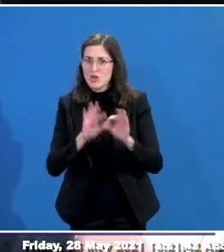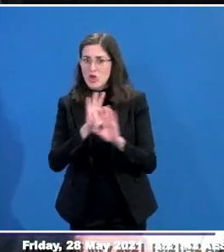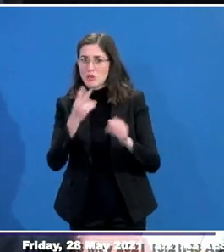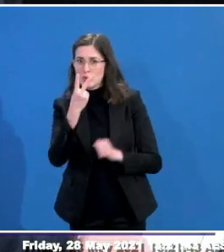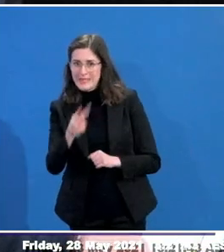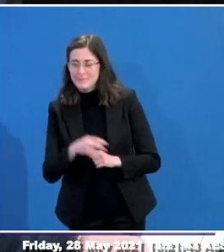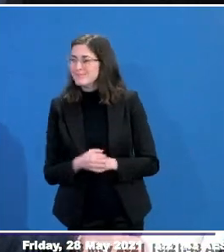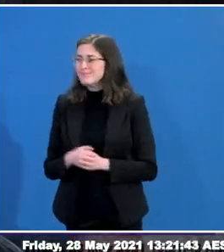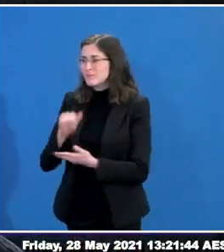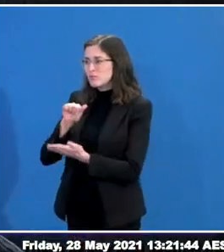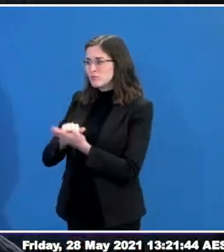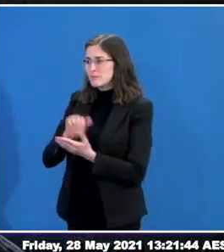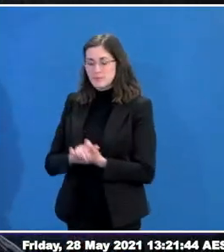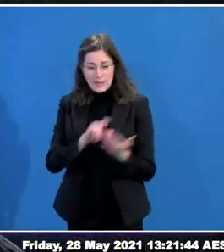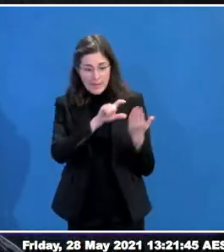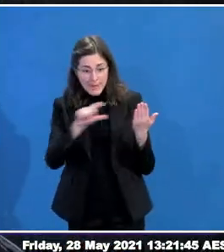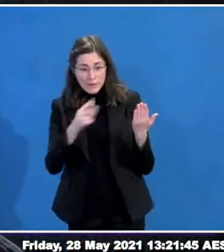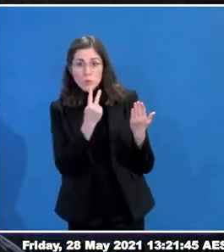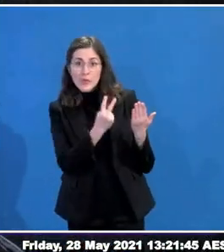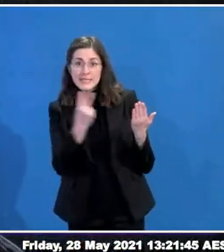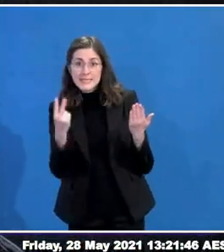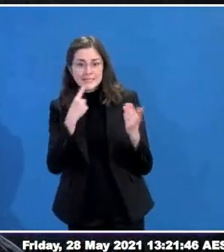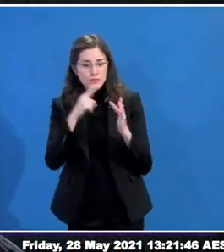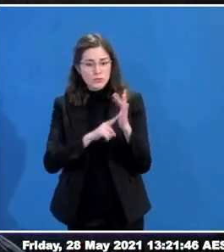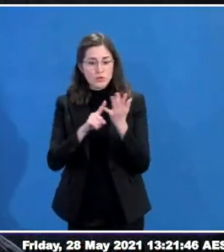And at paragraph 22, I understand the reference to July 2017